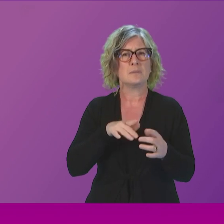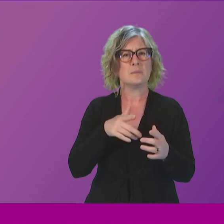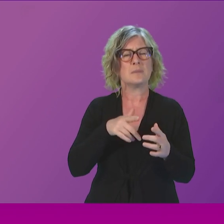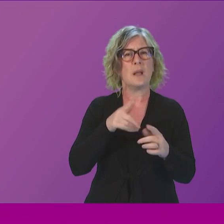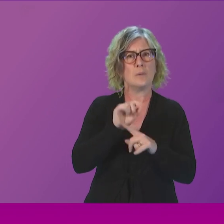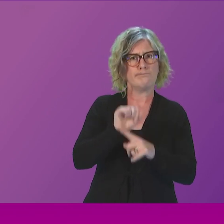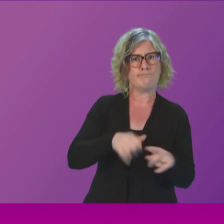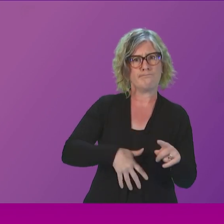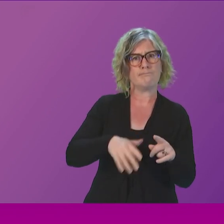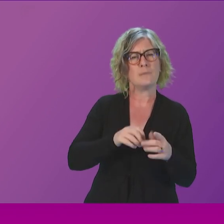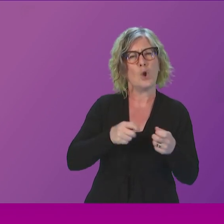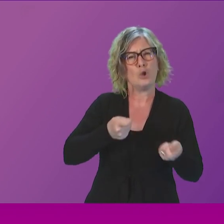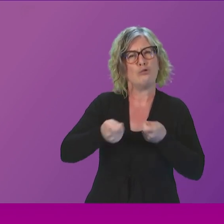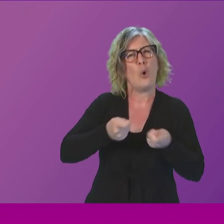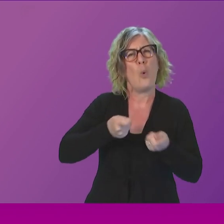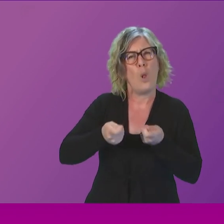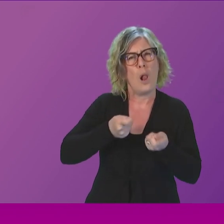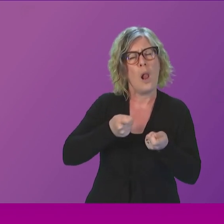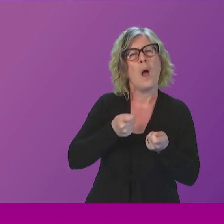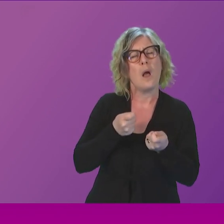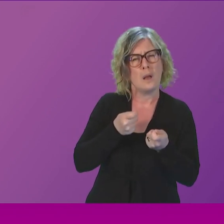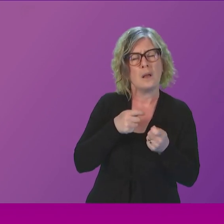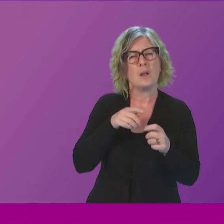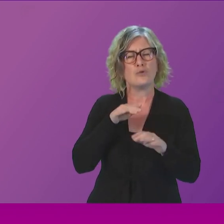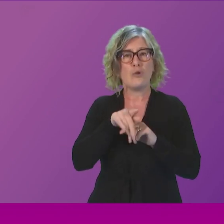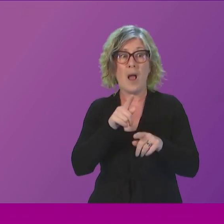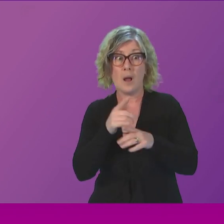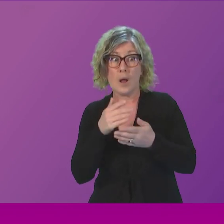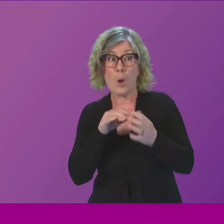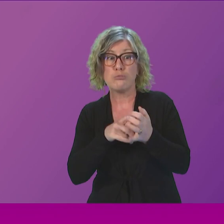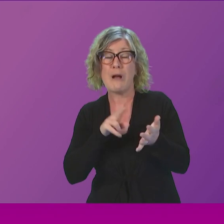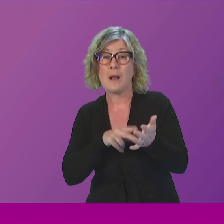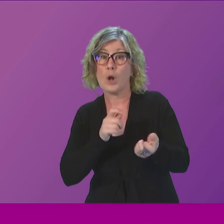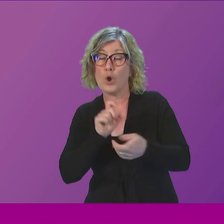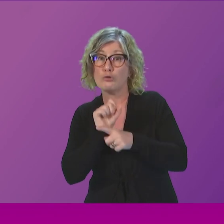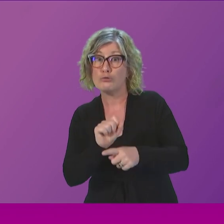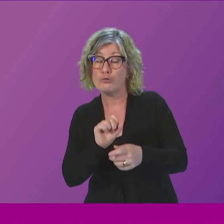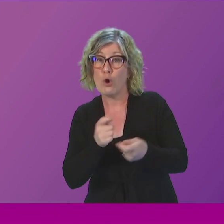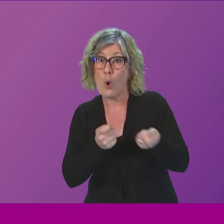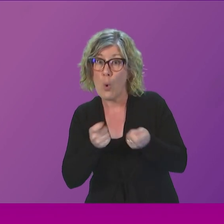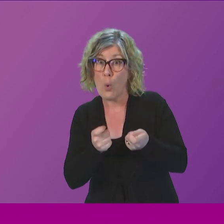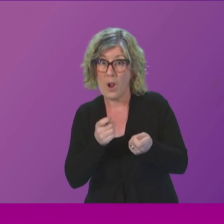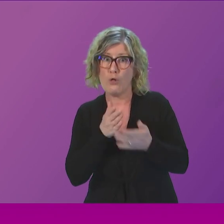Will he also commit to reversing the appalling decision to remove support for bracken control through the agri-environment scheme?